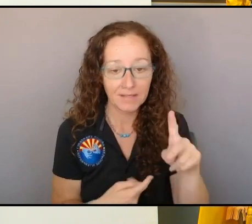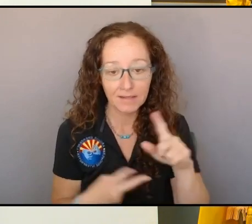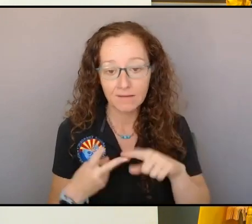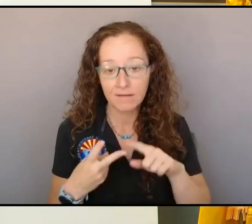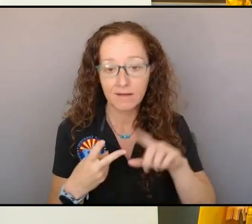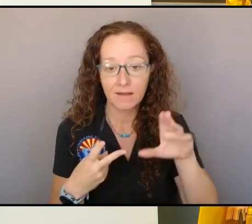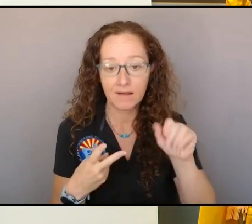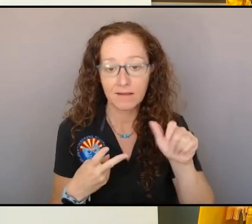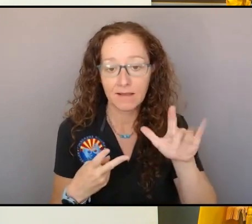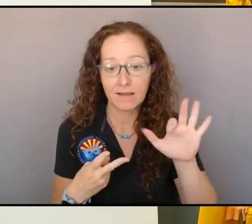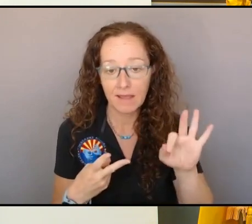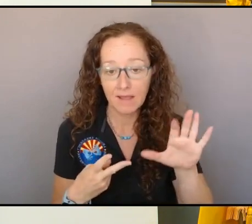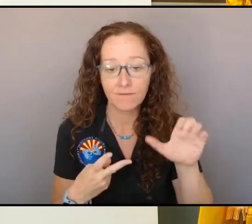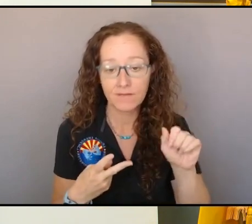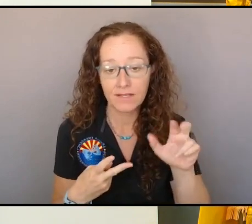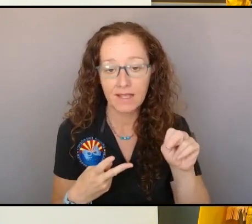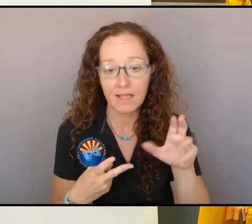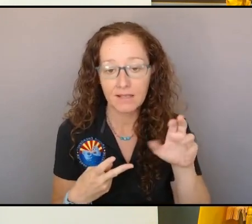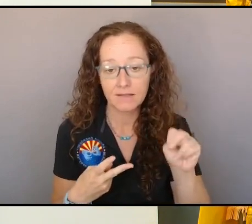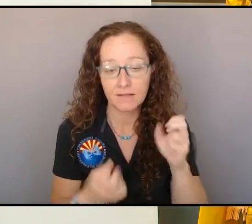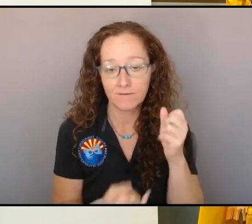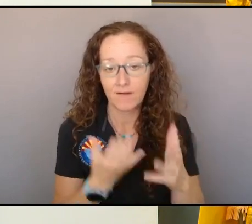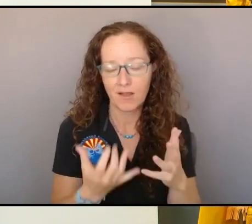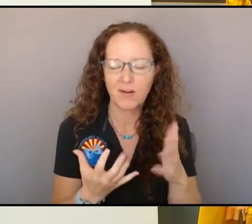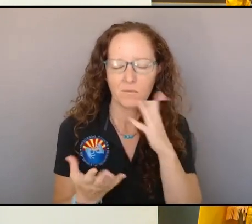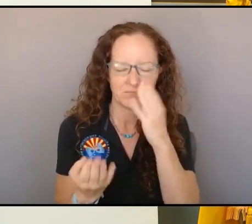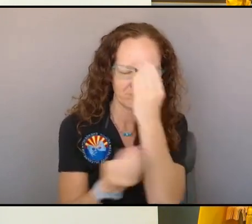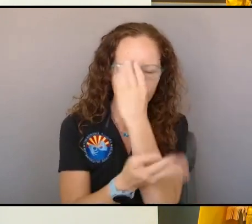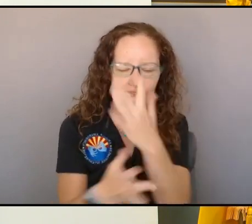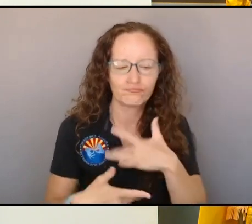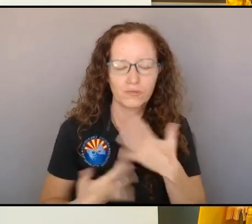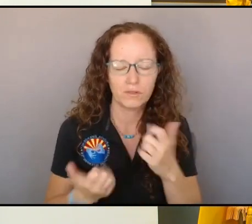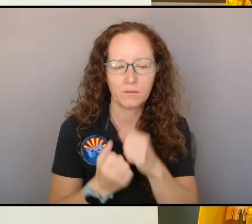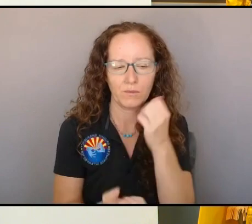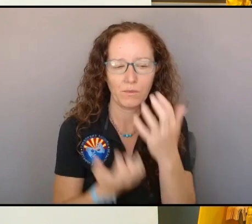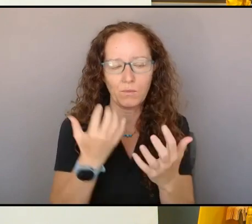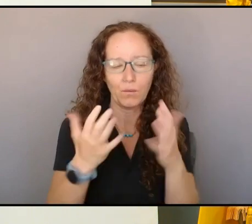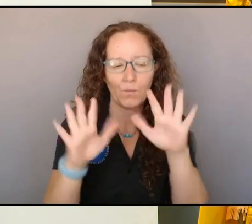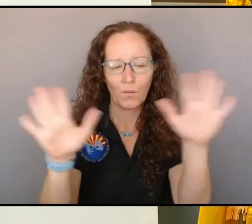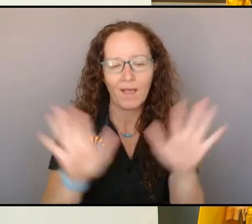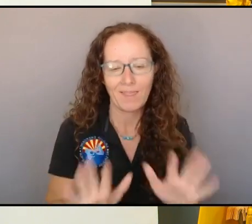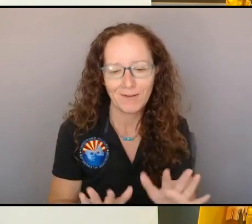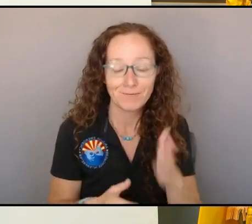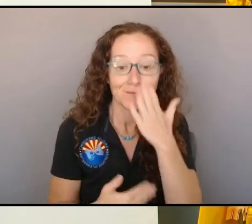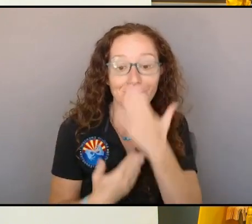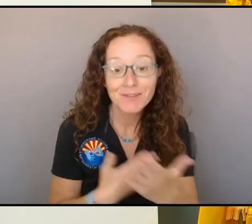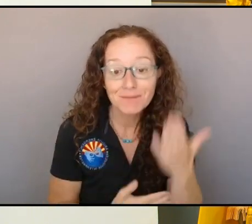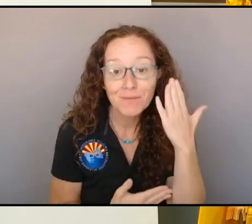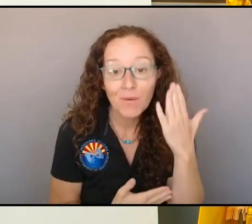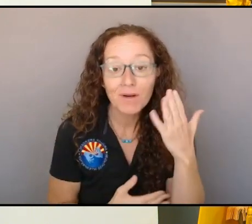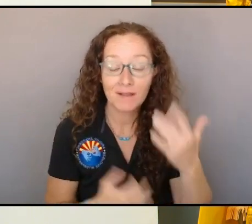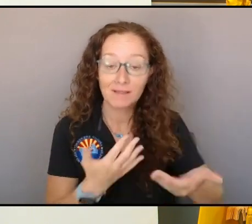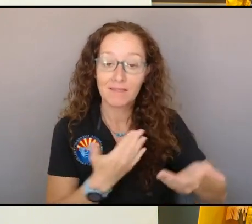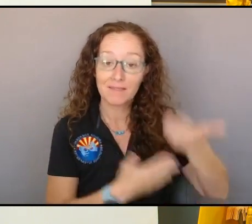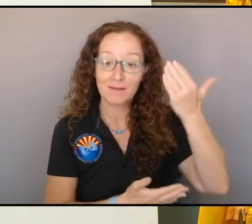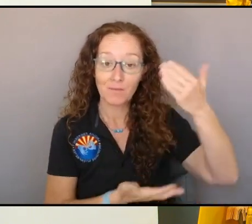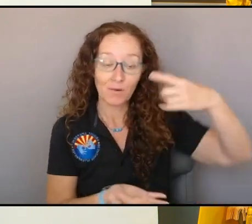This is what the satellite loop looked like as sun came up this morning, and a couple cool things to look at. We'll wait